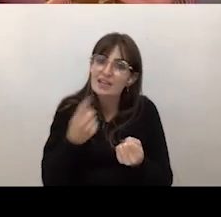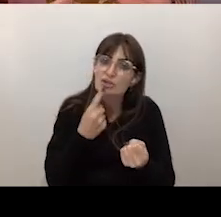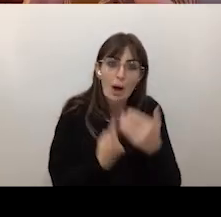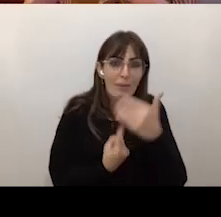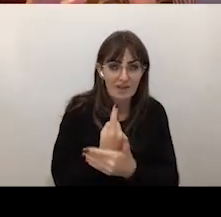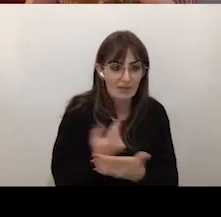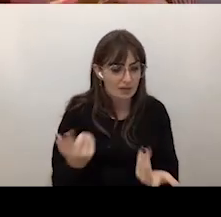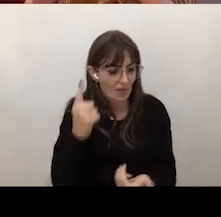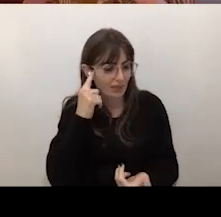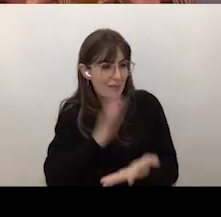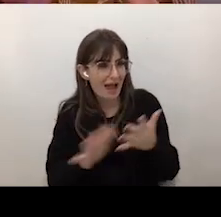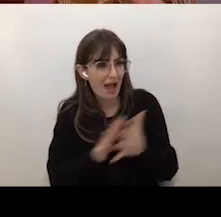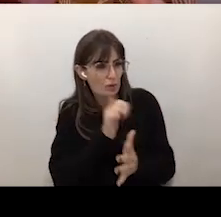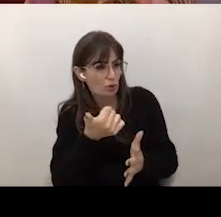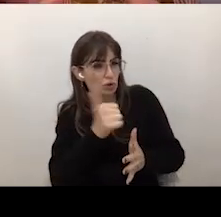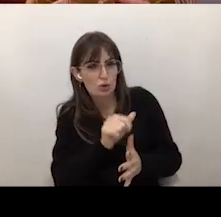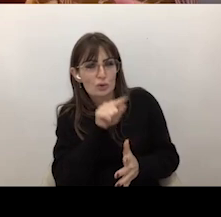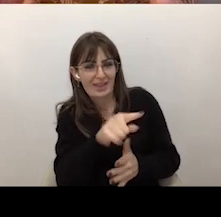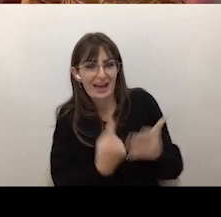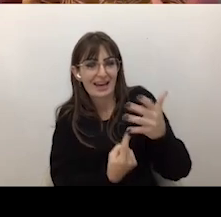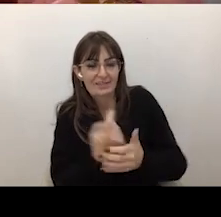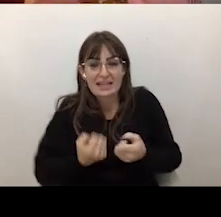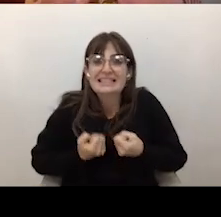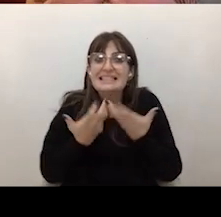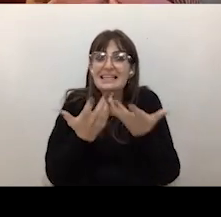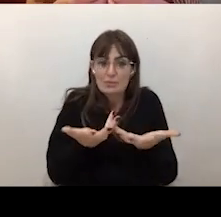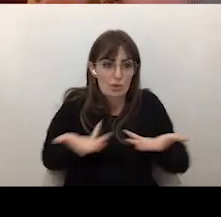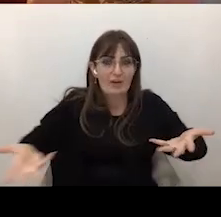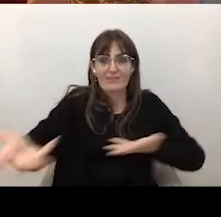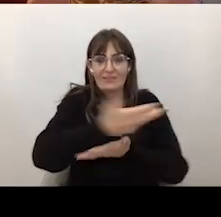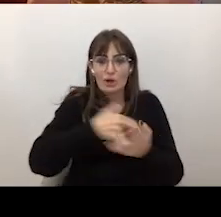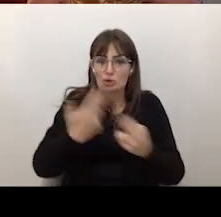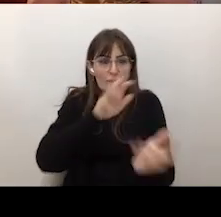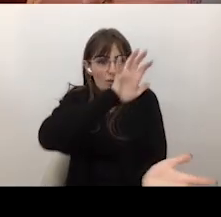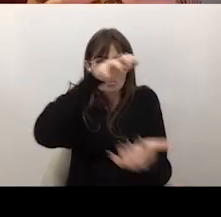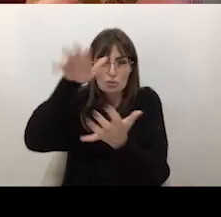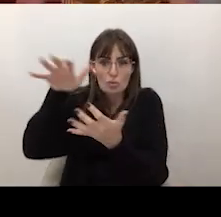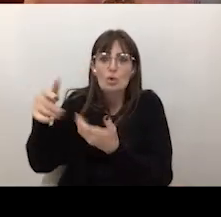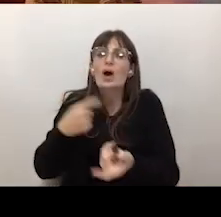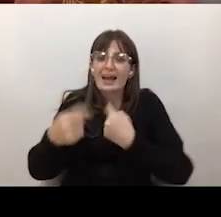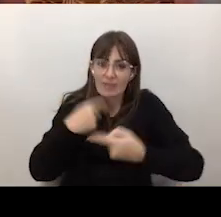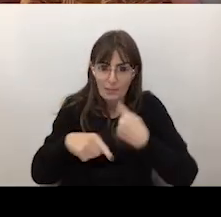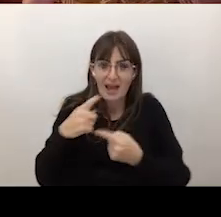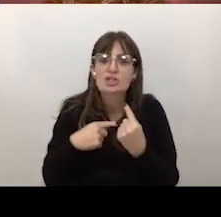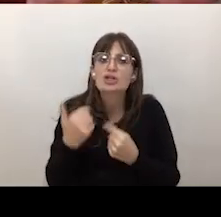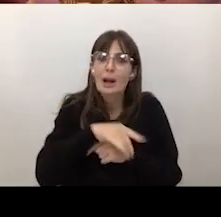think about how you could use your event debrief to quickly capture data about the people who